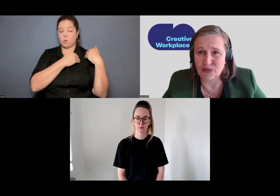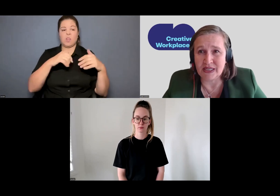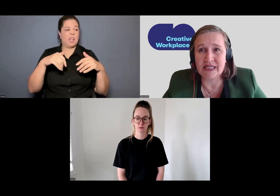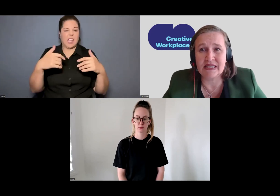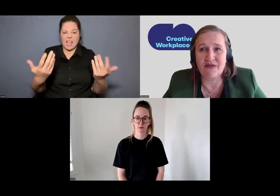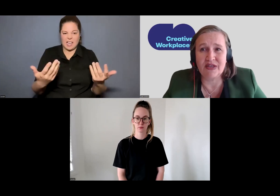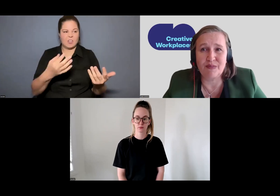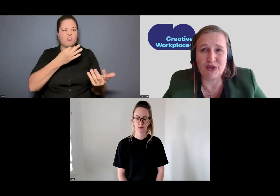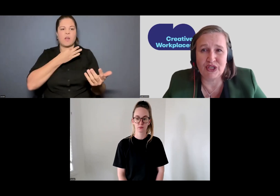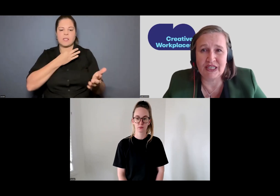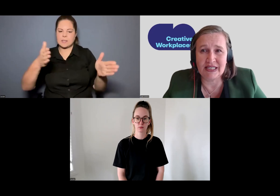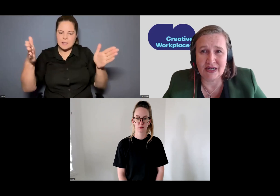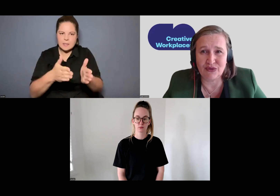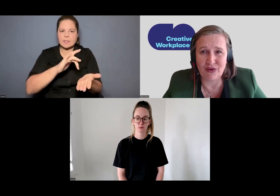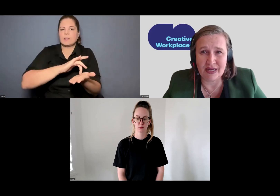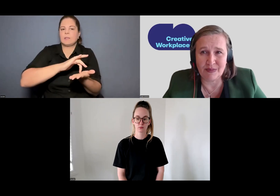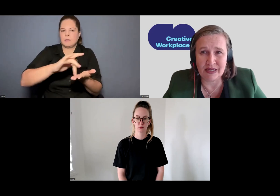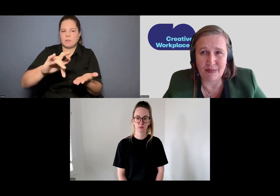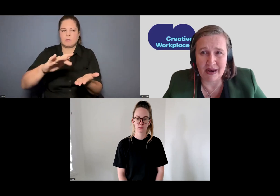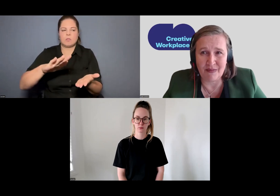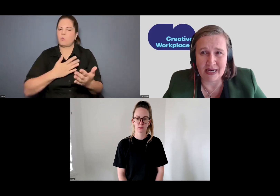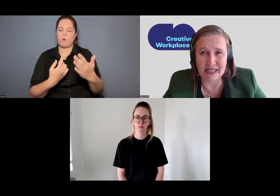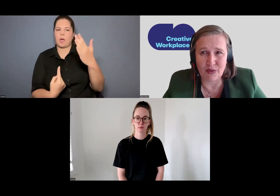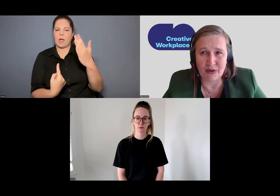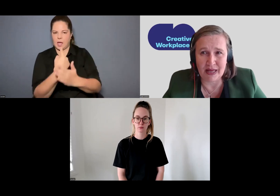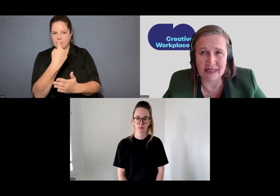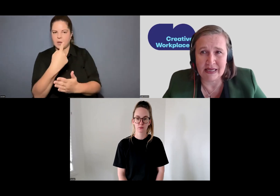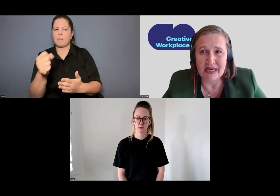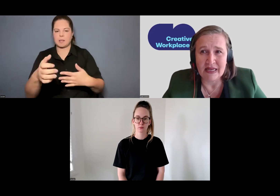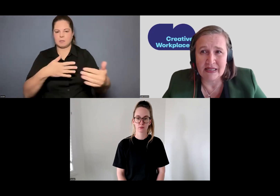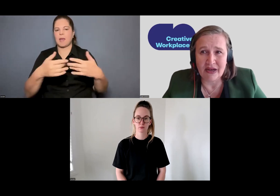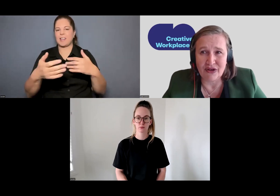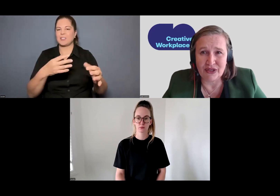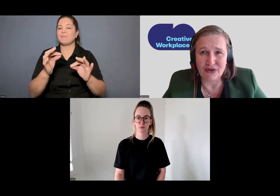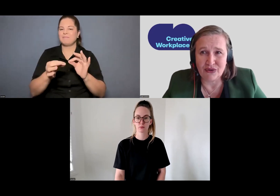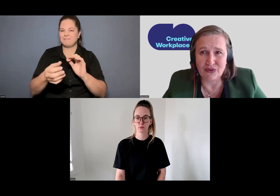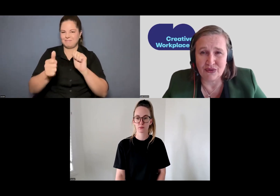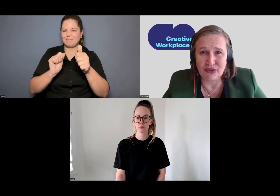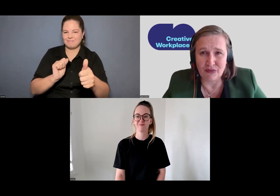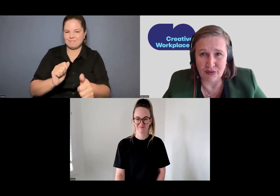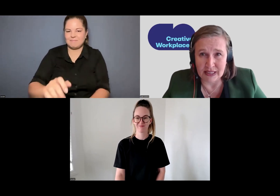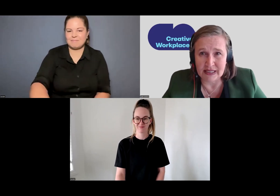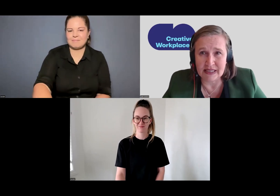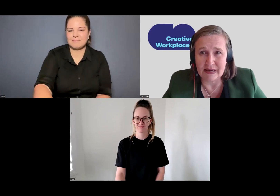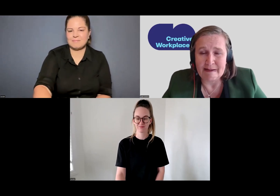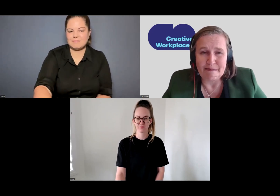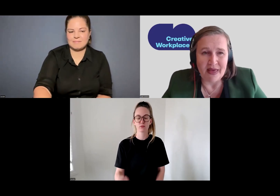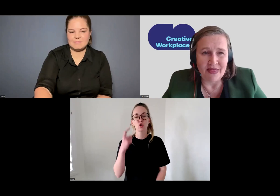risks of exposure to sexual harassment as part of managing workplace psychosocial risks.